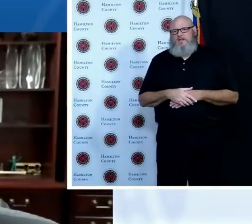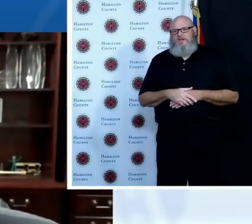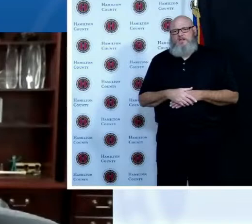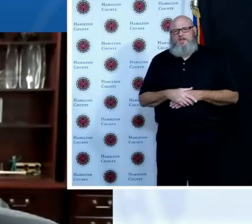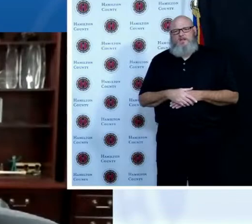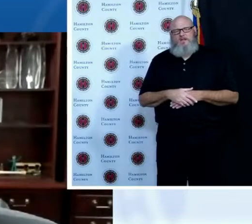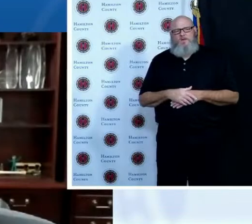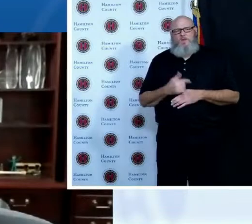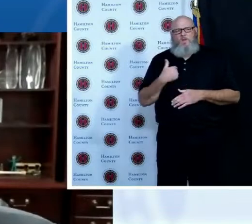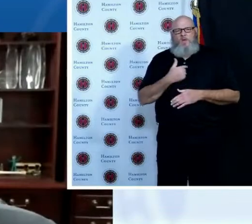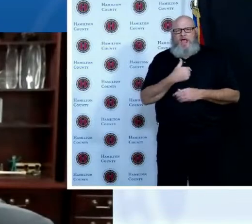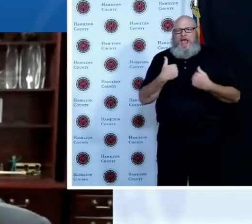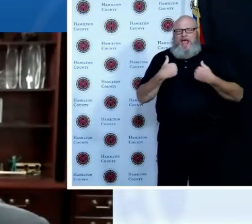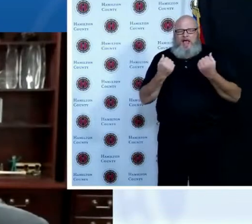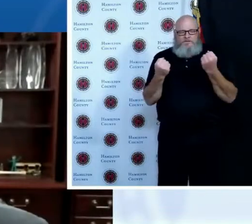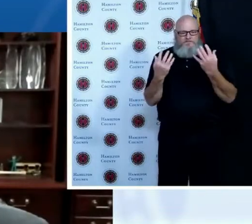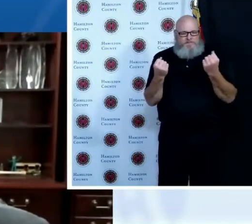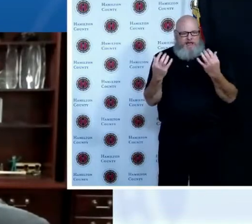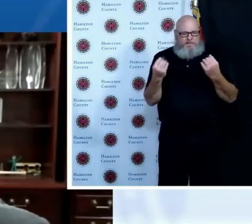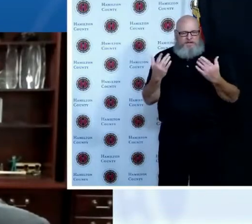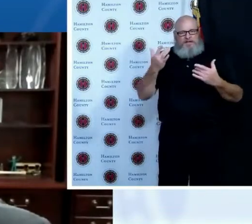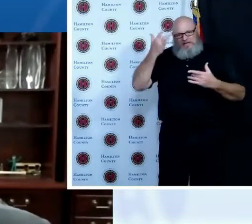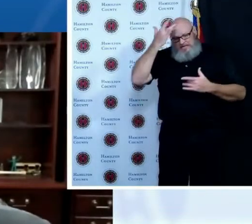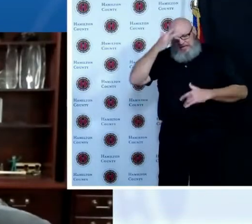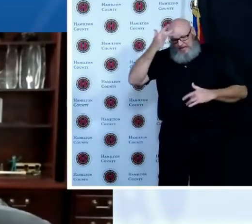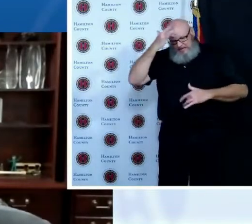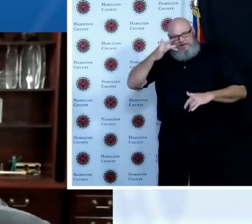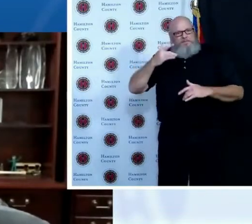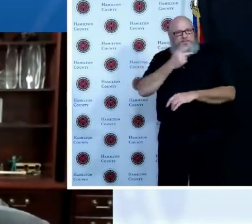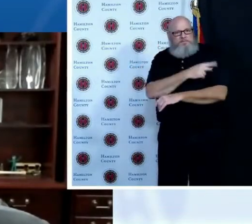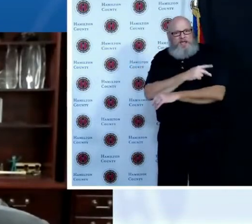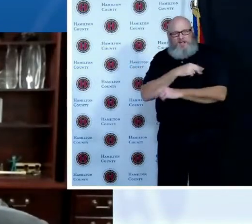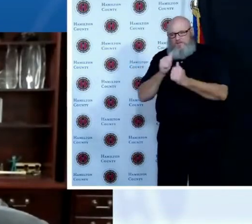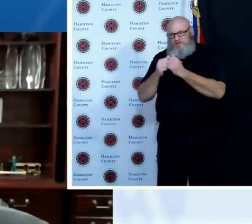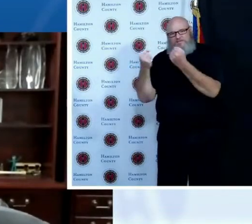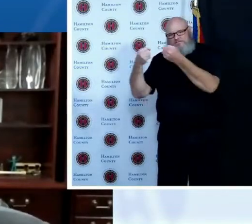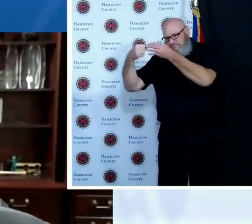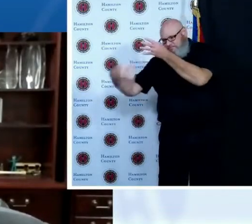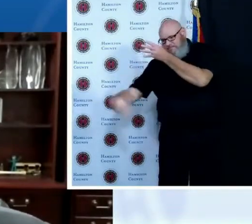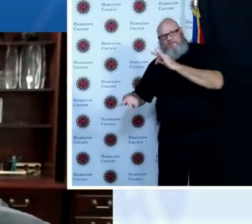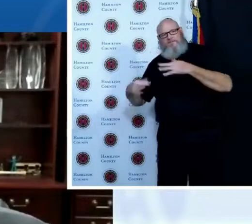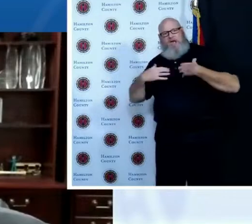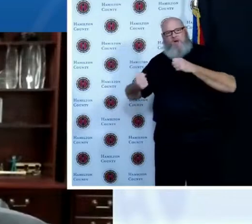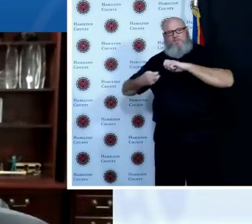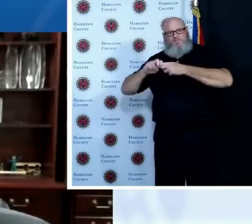you know we really were exhausted our our capacity to effectively and safely take care